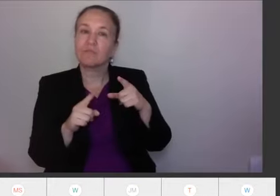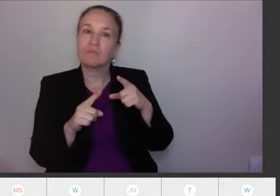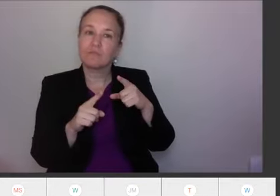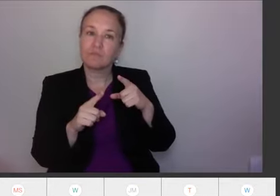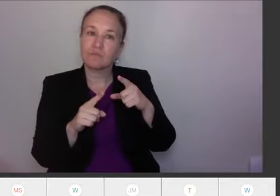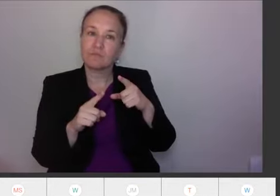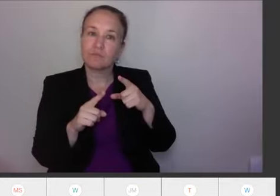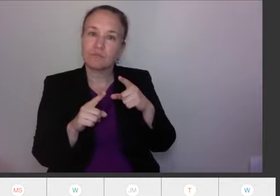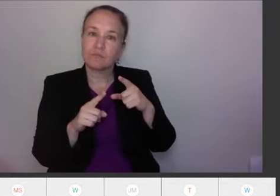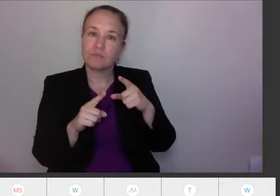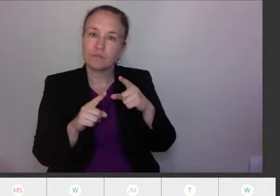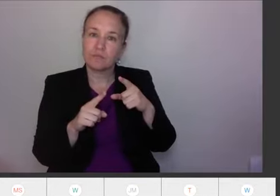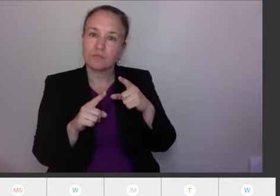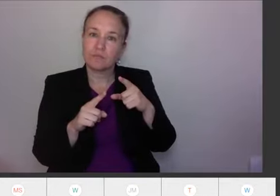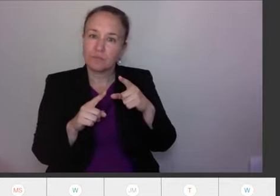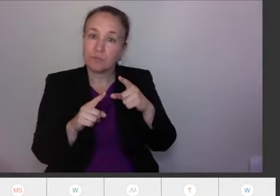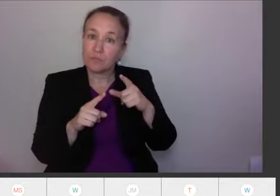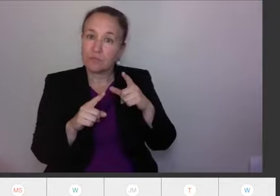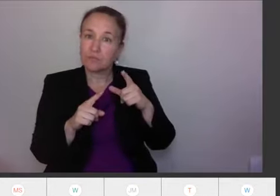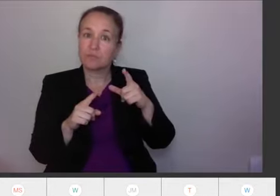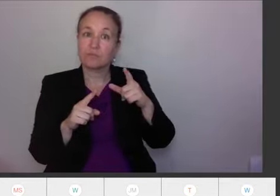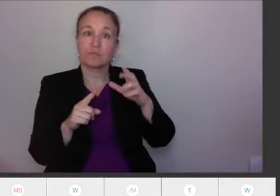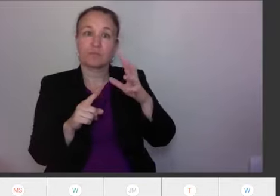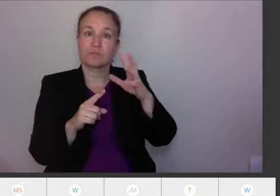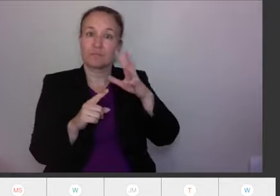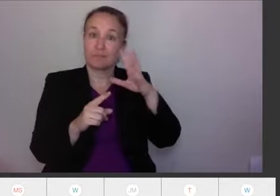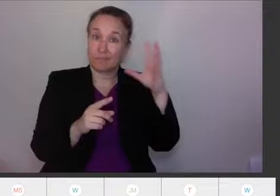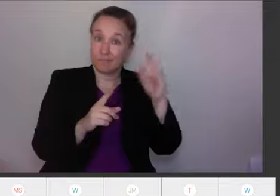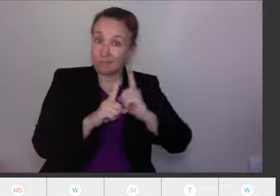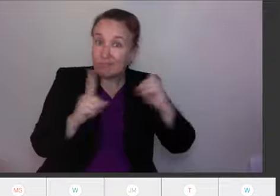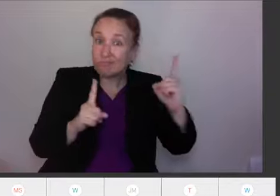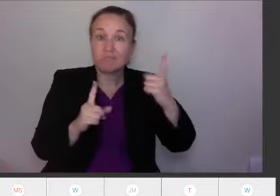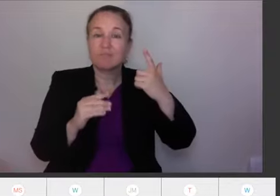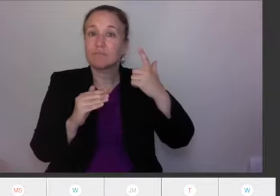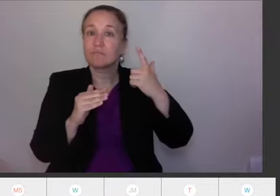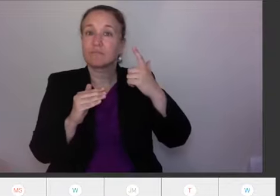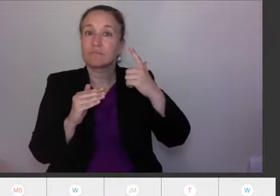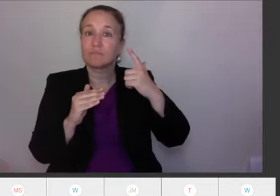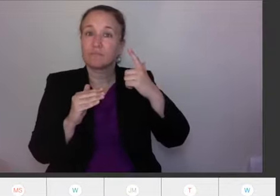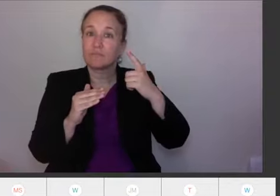and spent less than 15 minutes less than six feet apart from any other